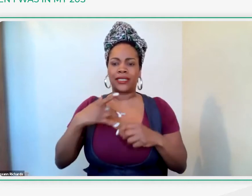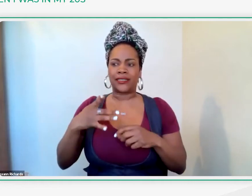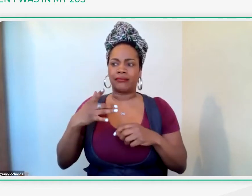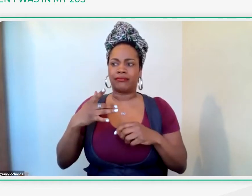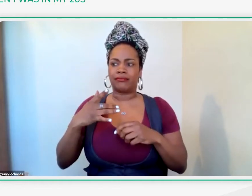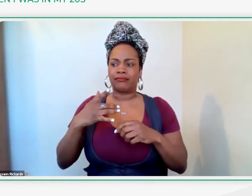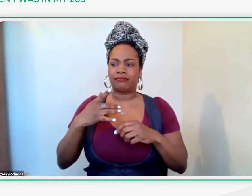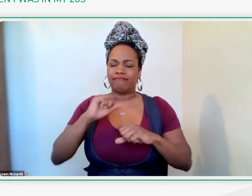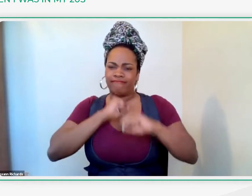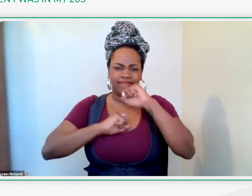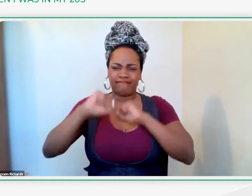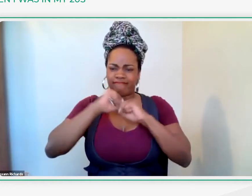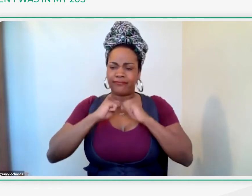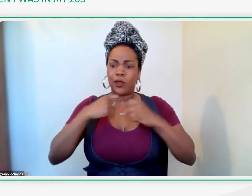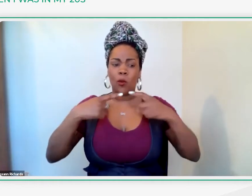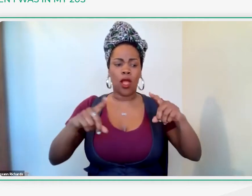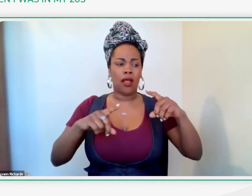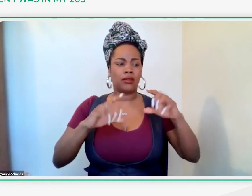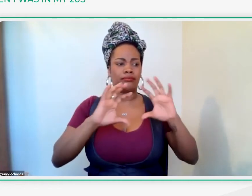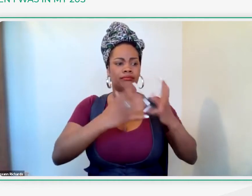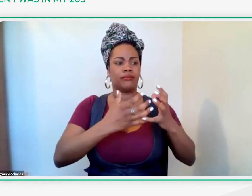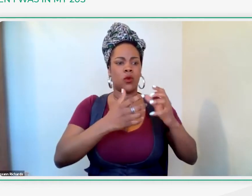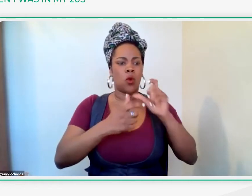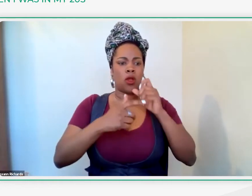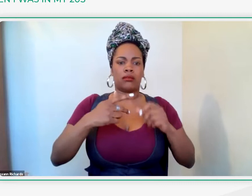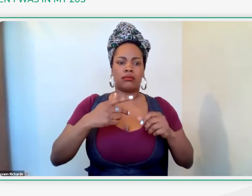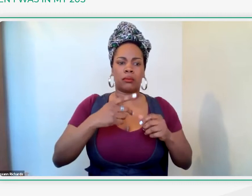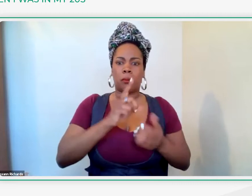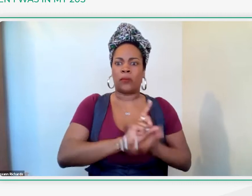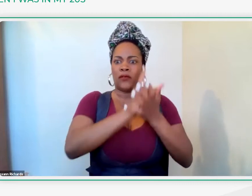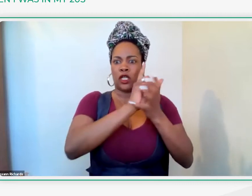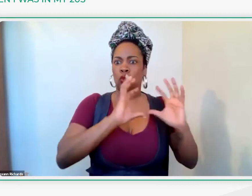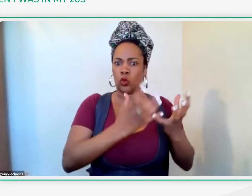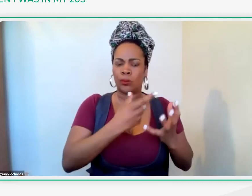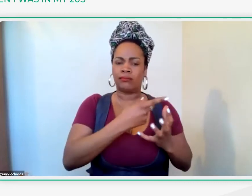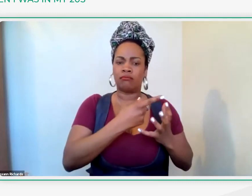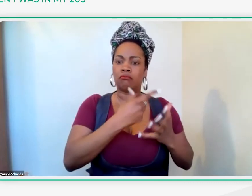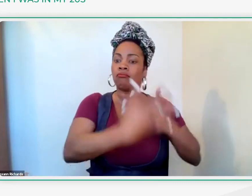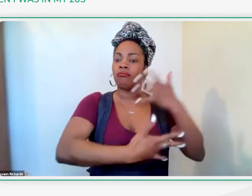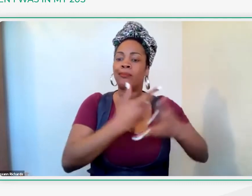And then, secondly, when it comes to wealth, people of color really suffer and have been